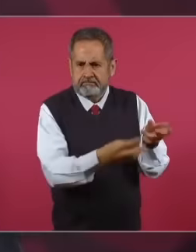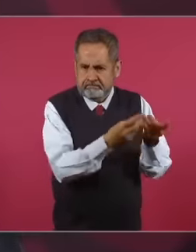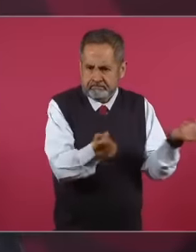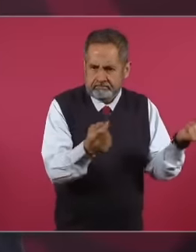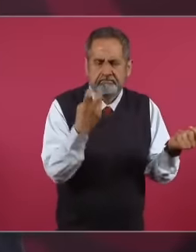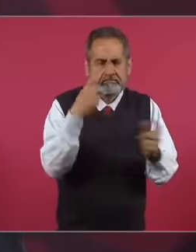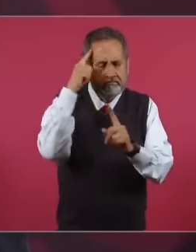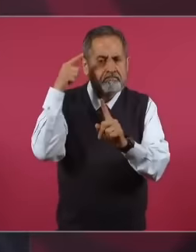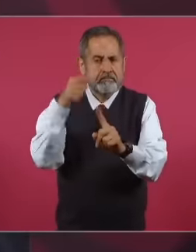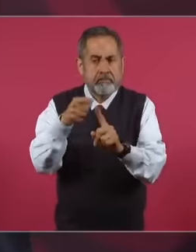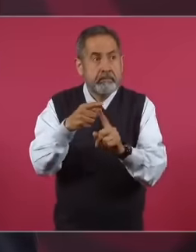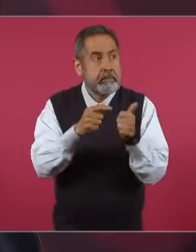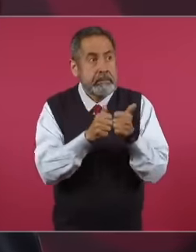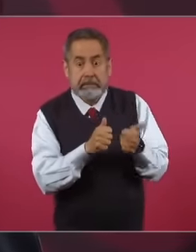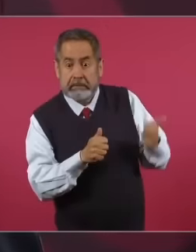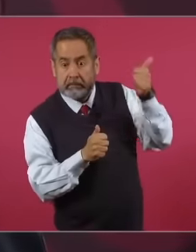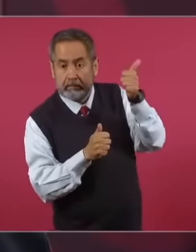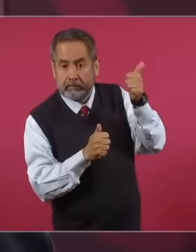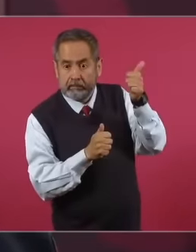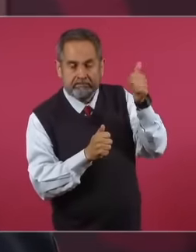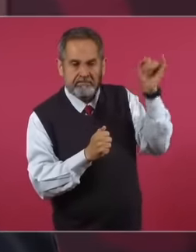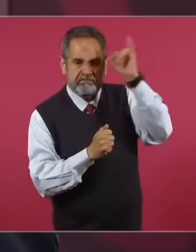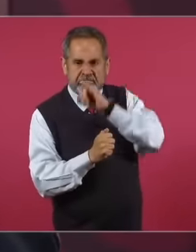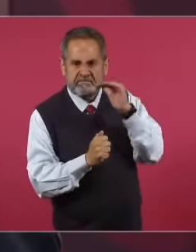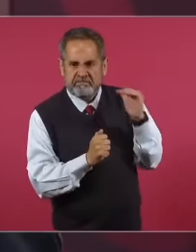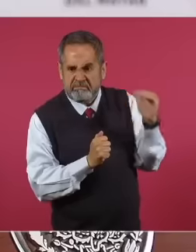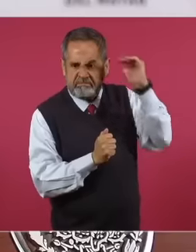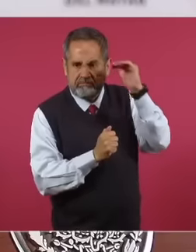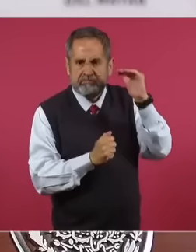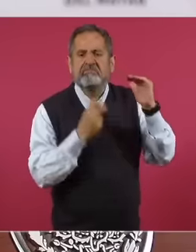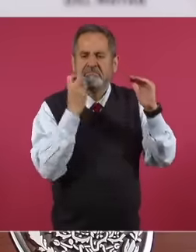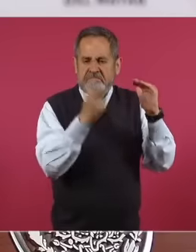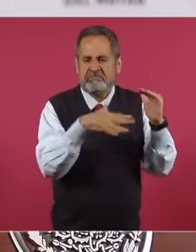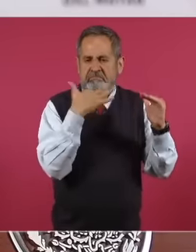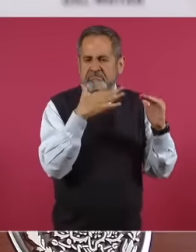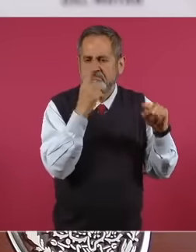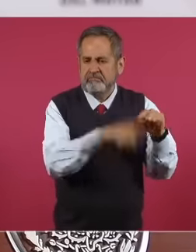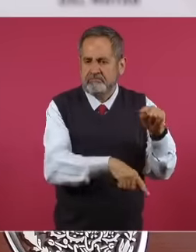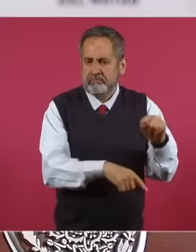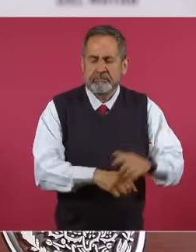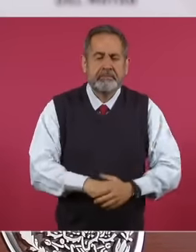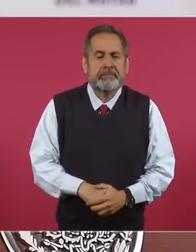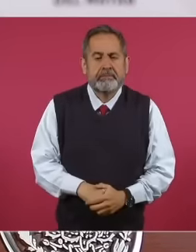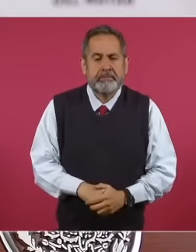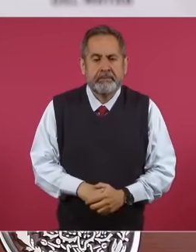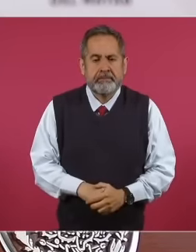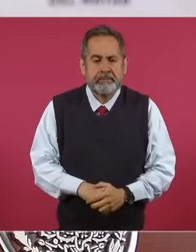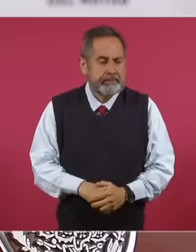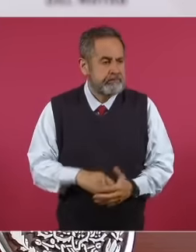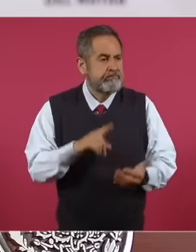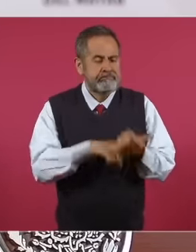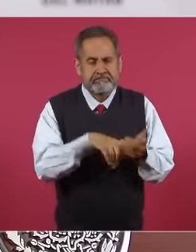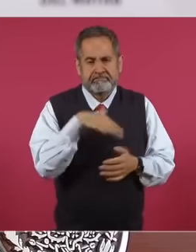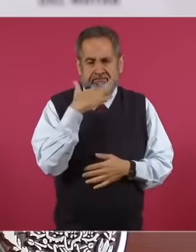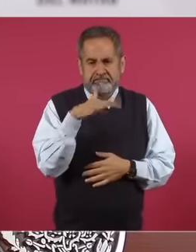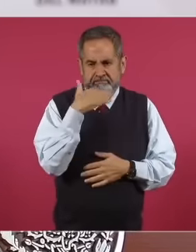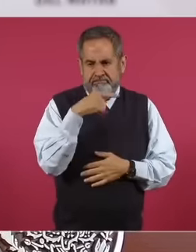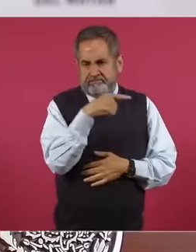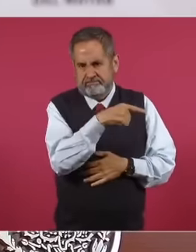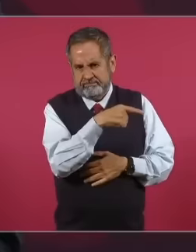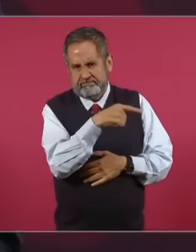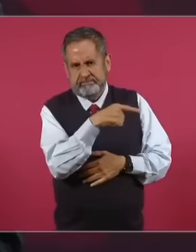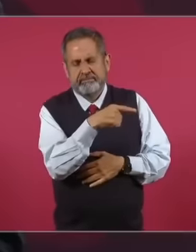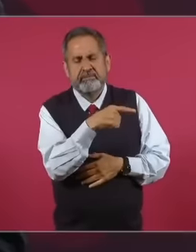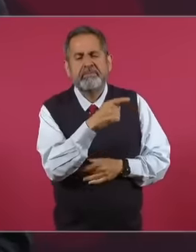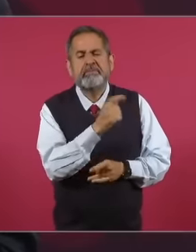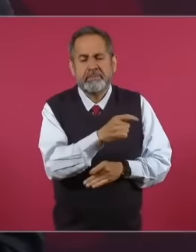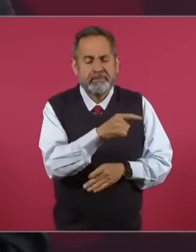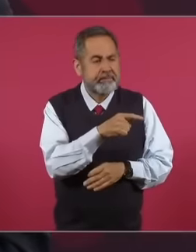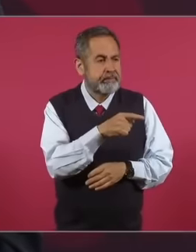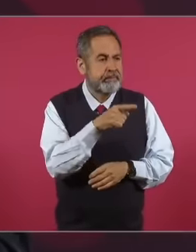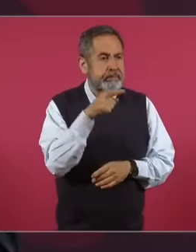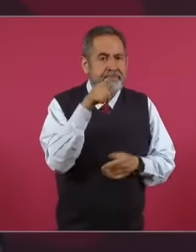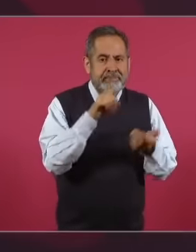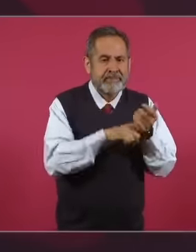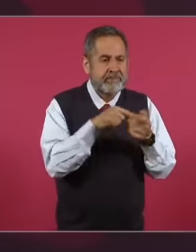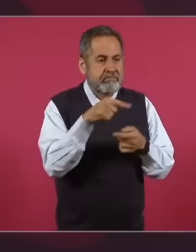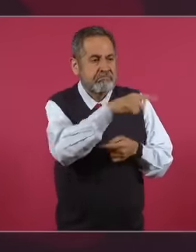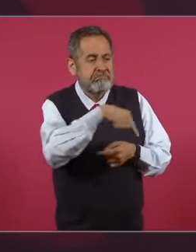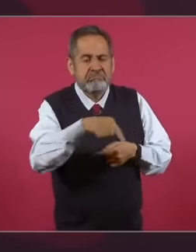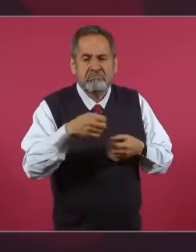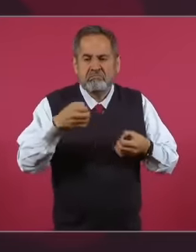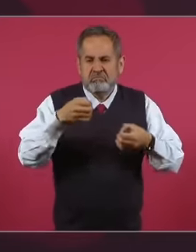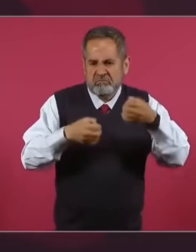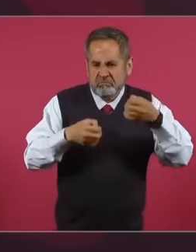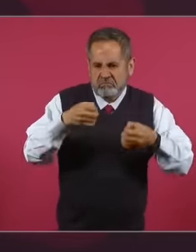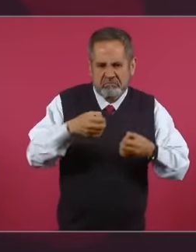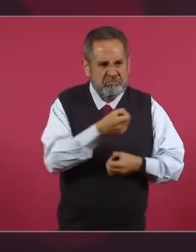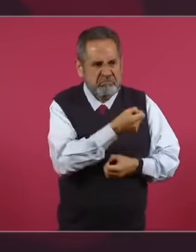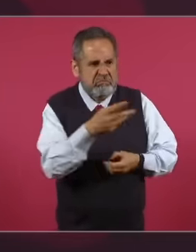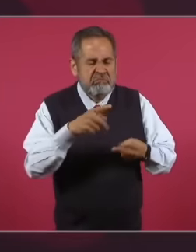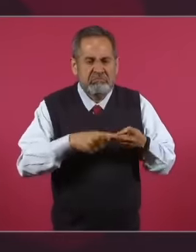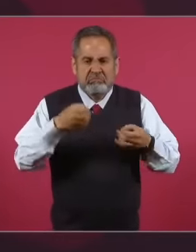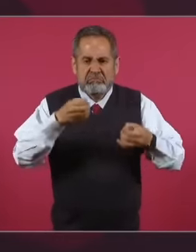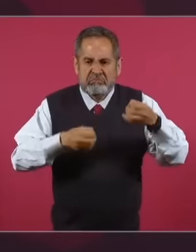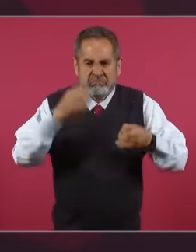the one carried out by judges, magistrates and